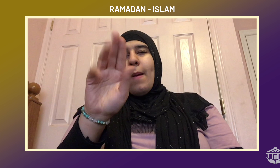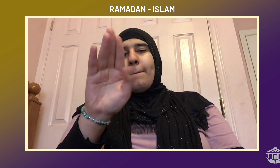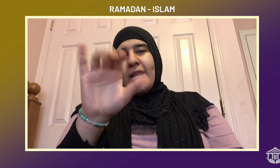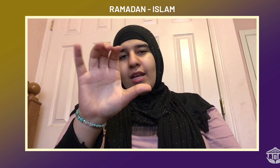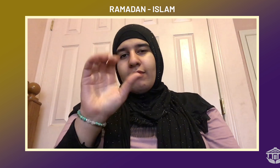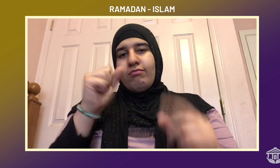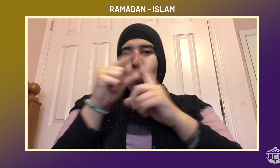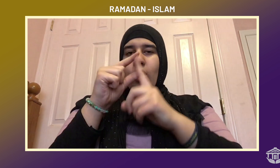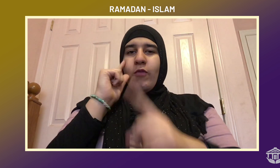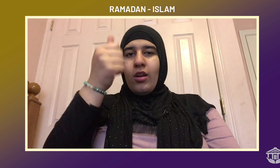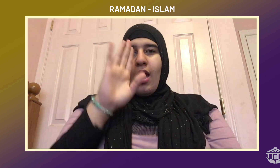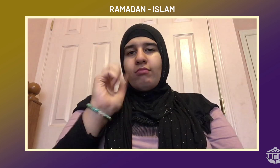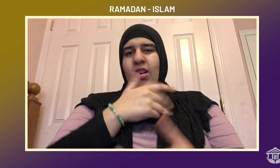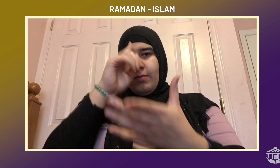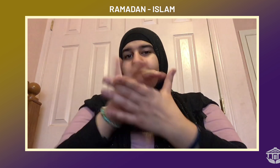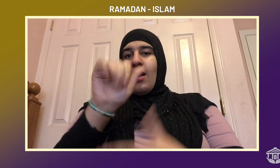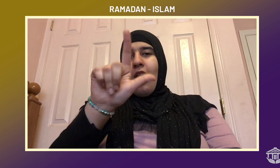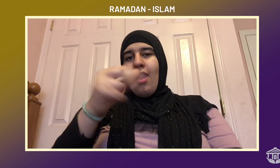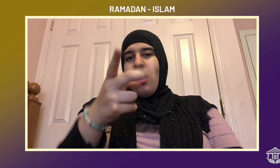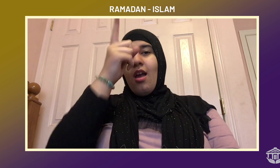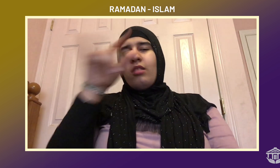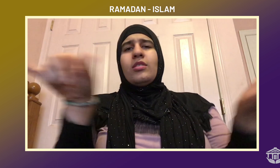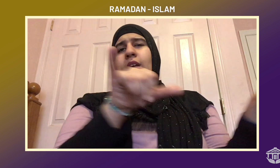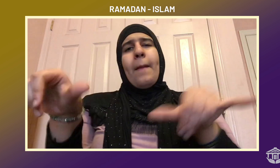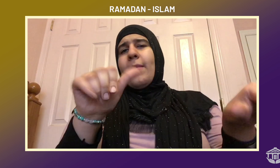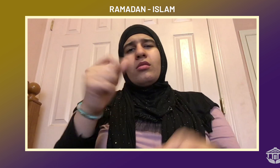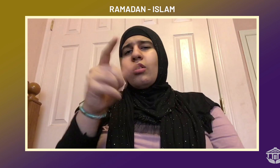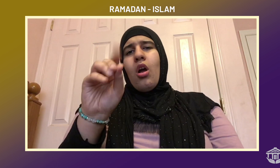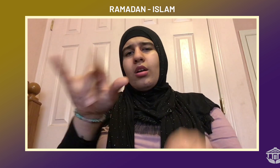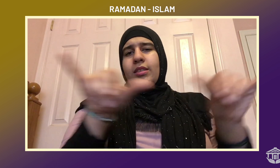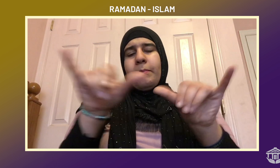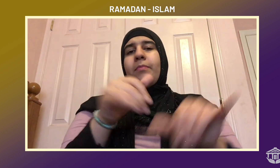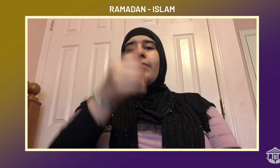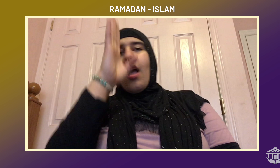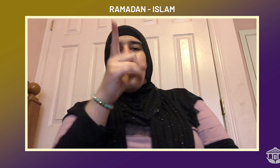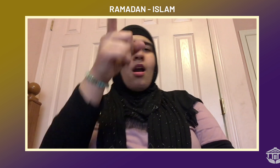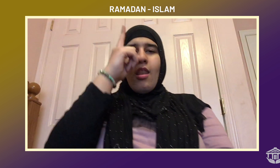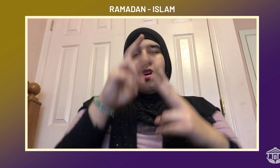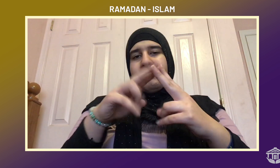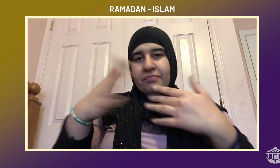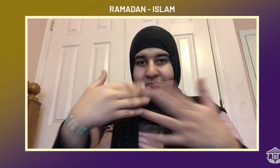Allah is an Arabic word that means God so you can say either one since they mean the same thing.